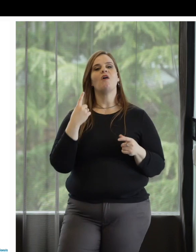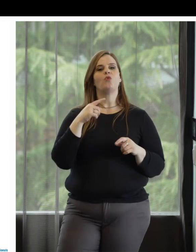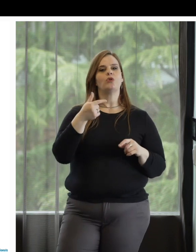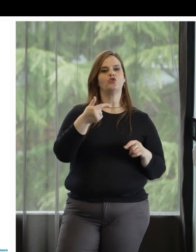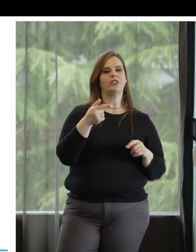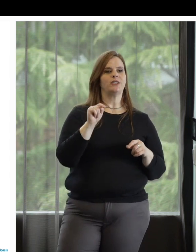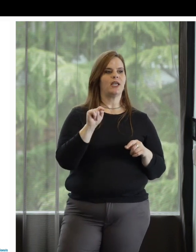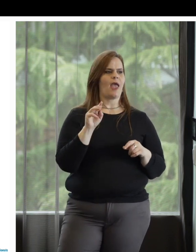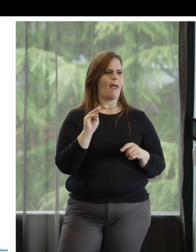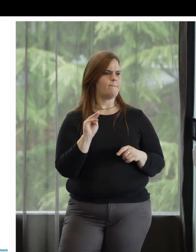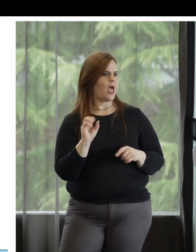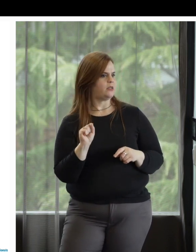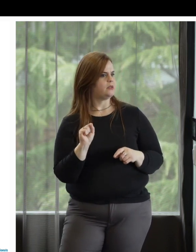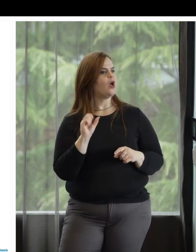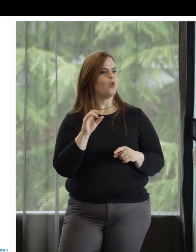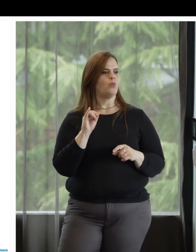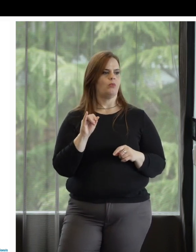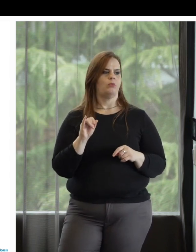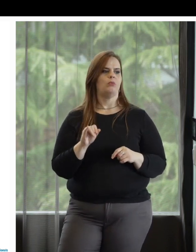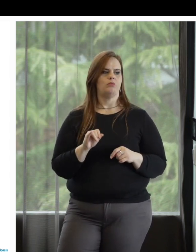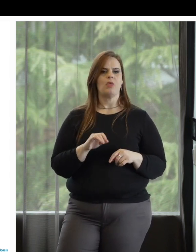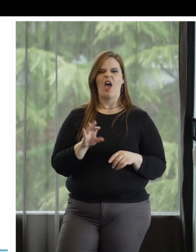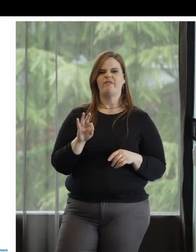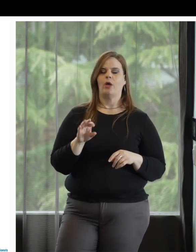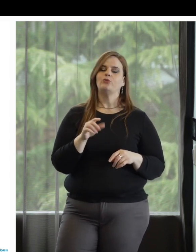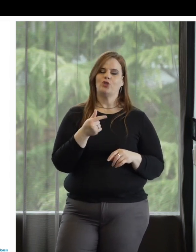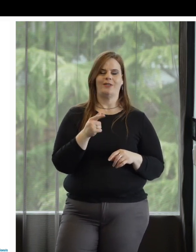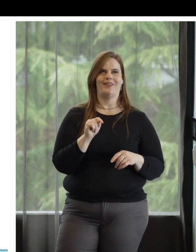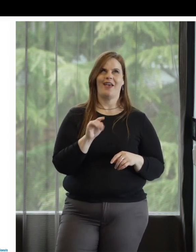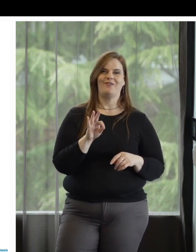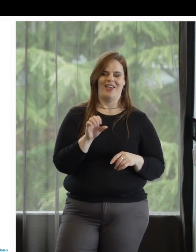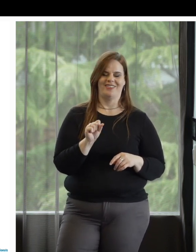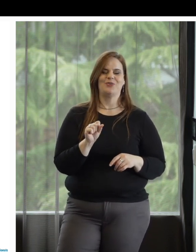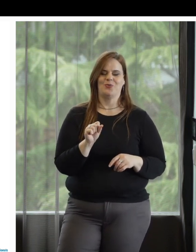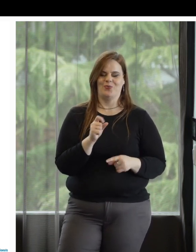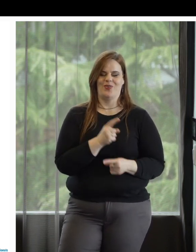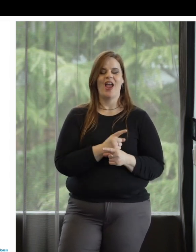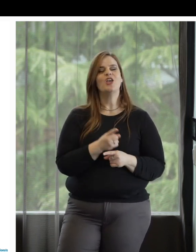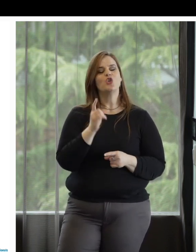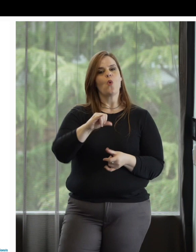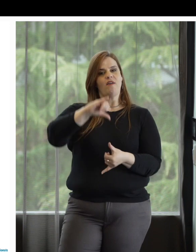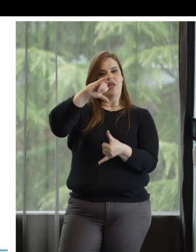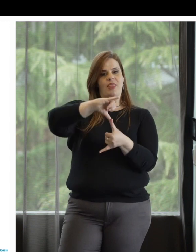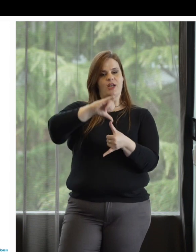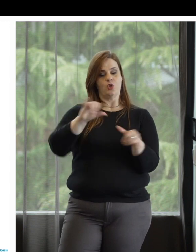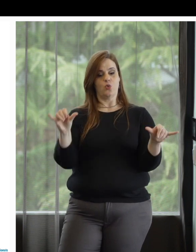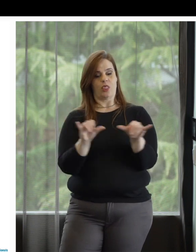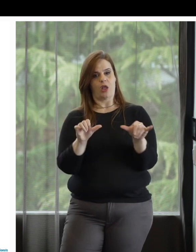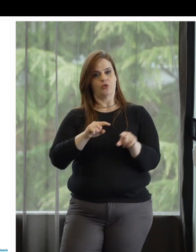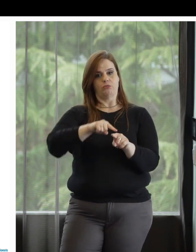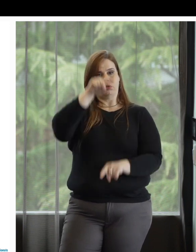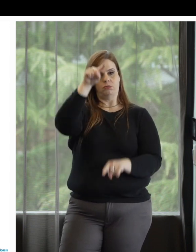latitude longitude, the kinds of accuracies are pretty well neon